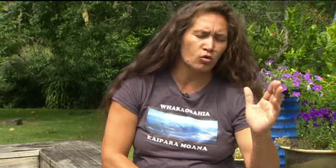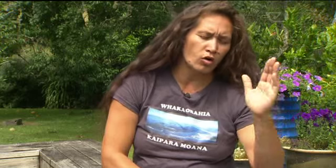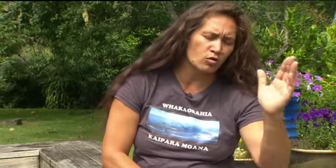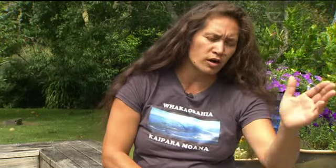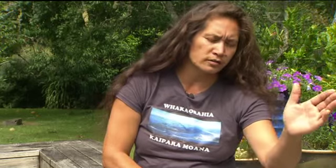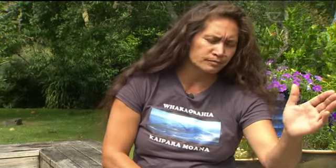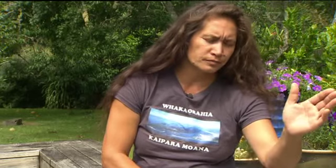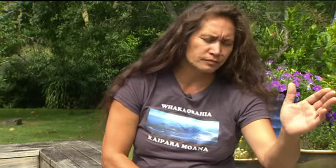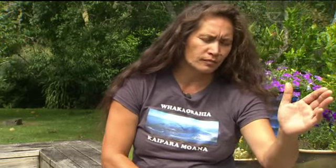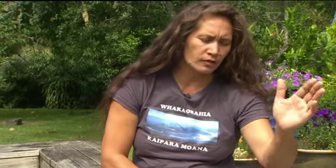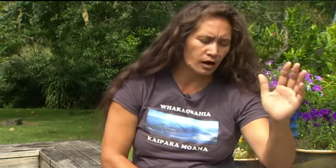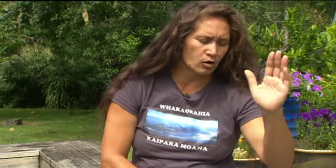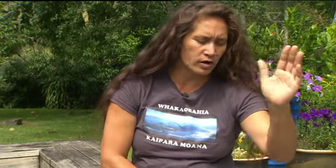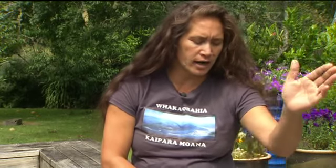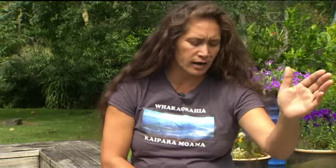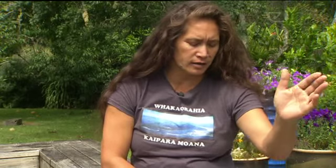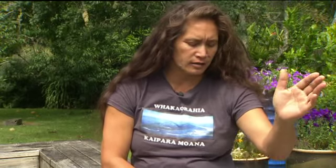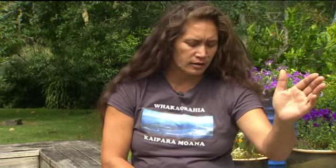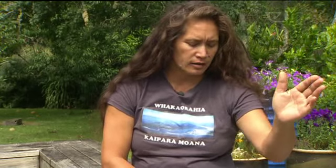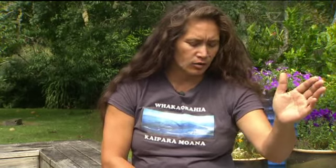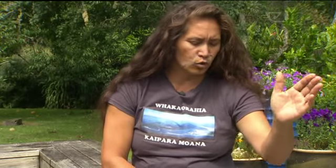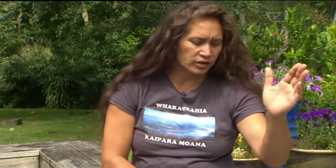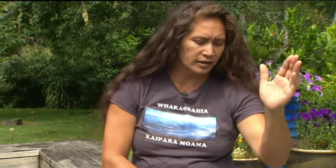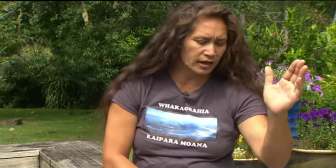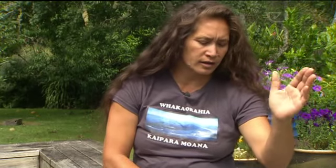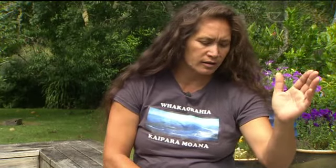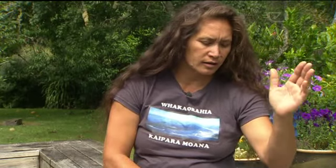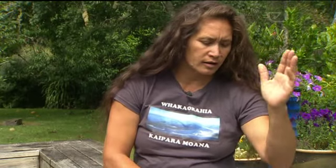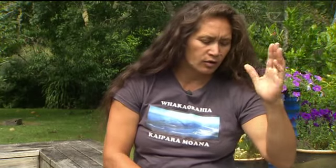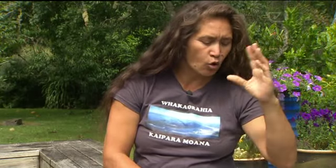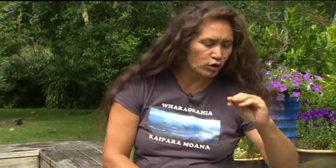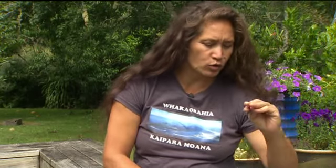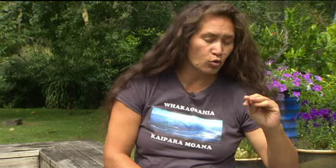They heard the teacher saying 'hangy'.